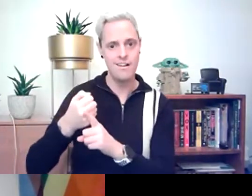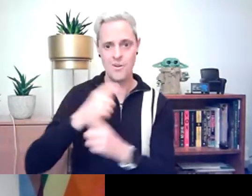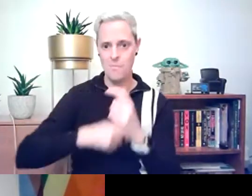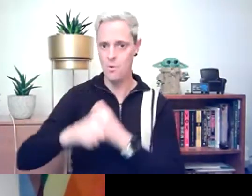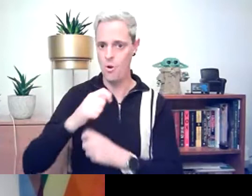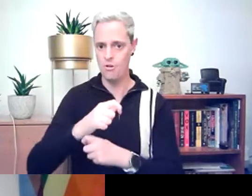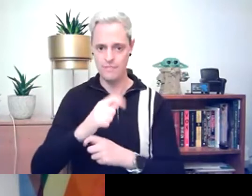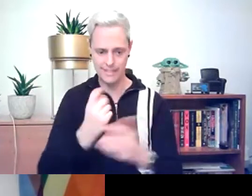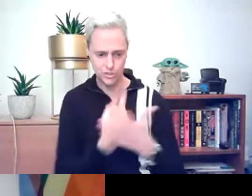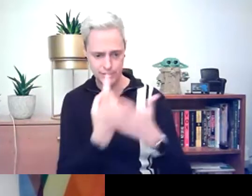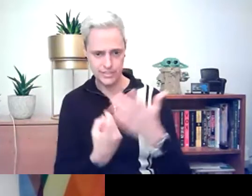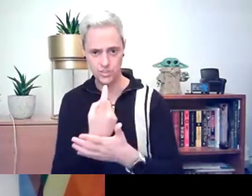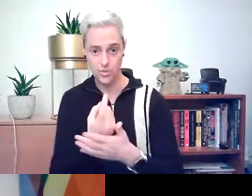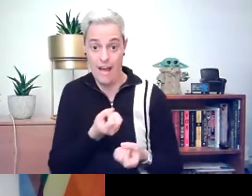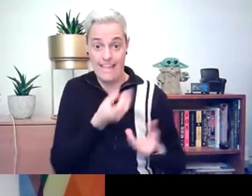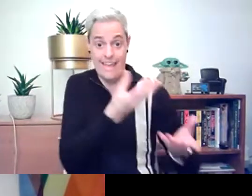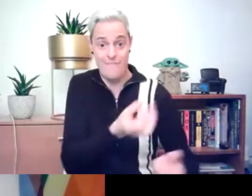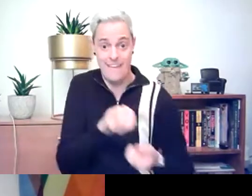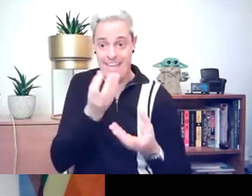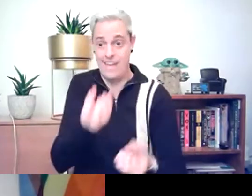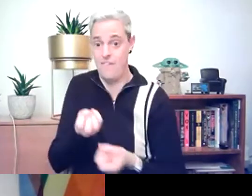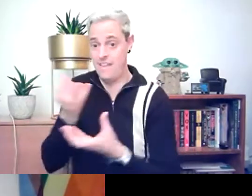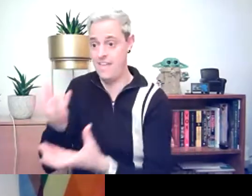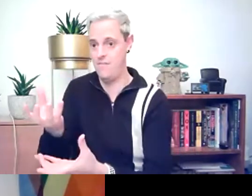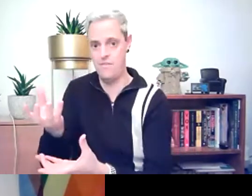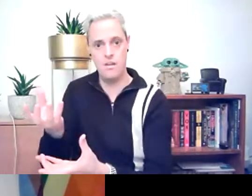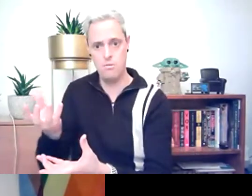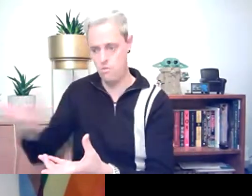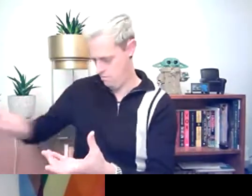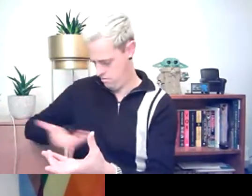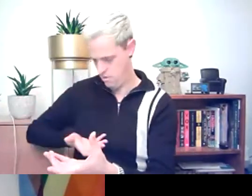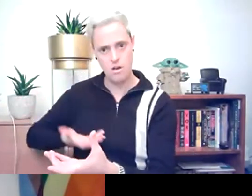given in giving you given but you're not replenishing it and what would you say was some of the